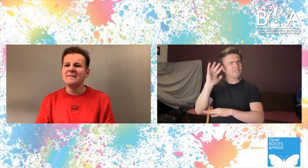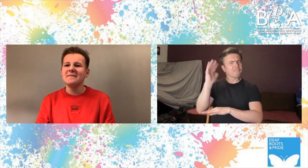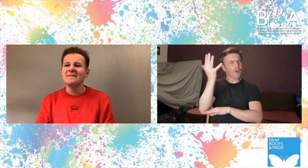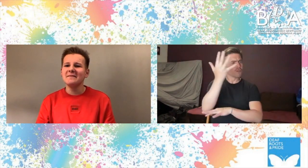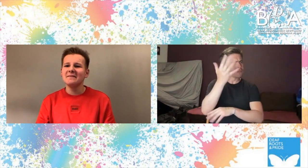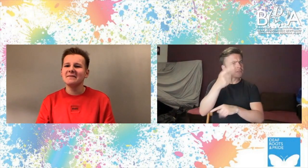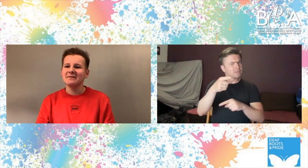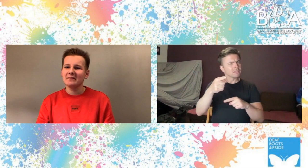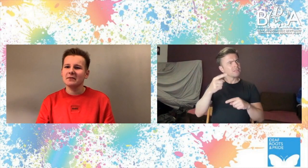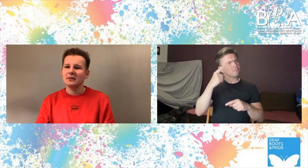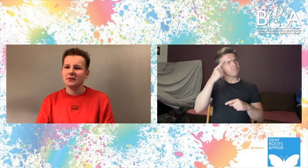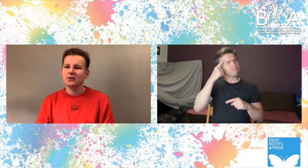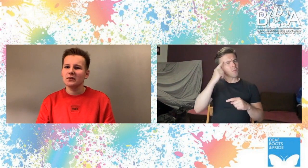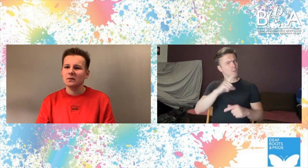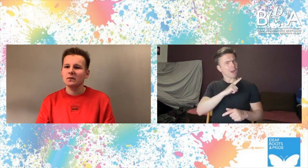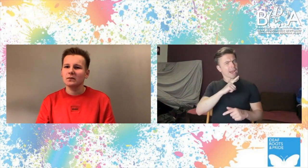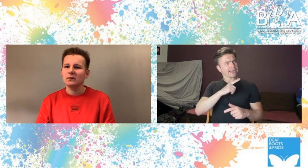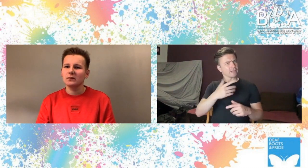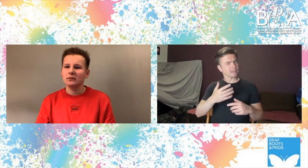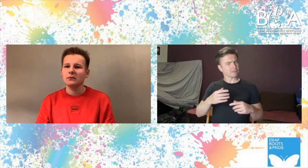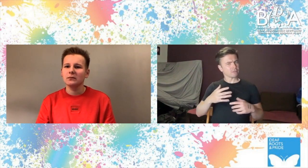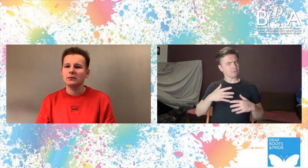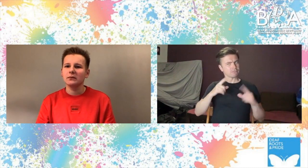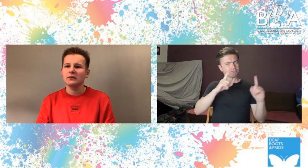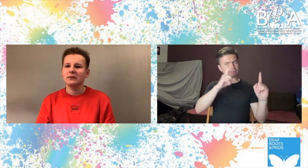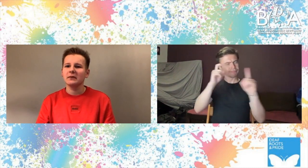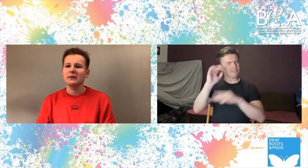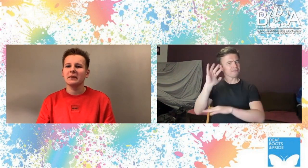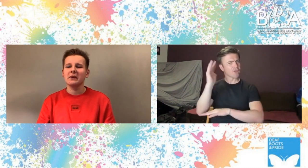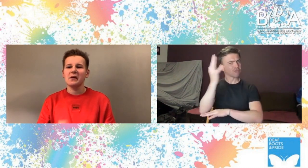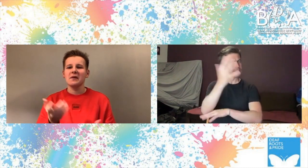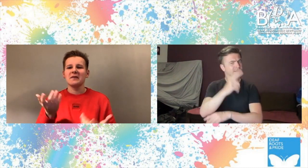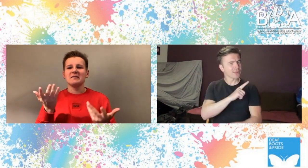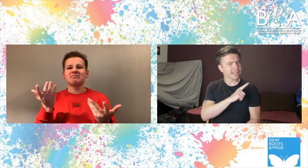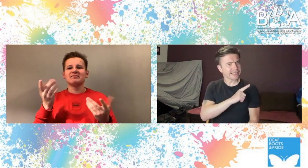Forests. What is it about forests?